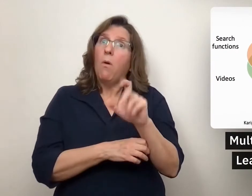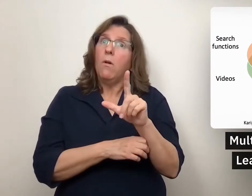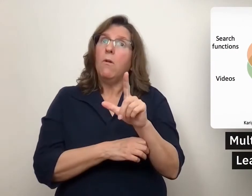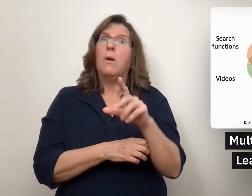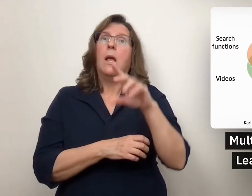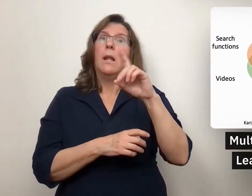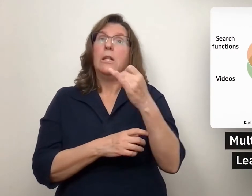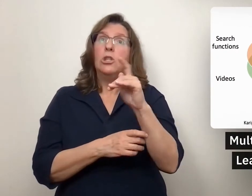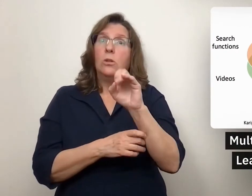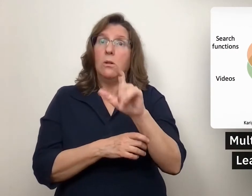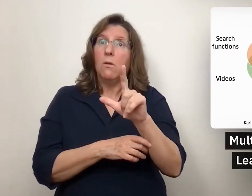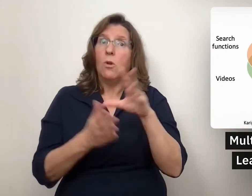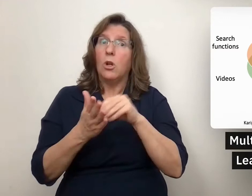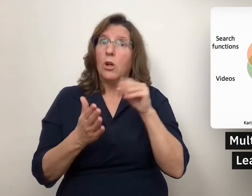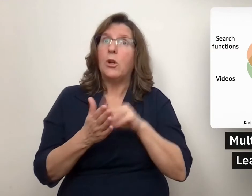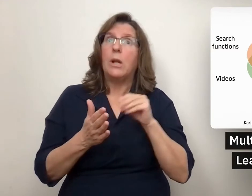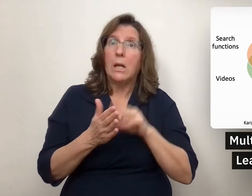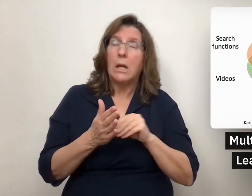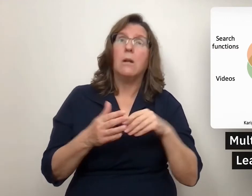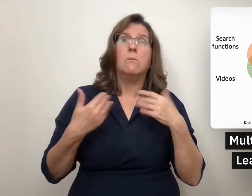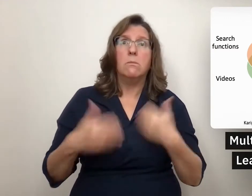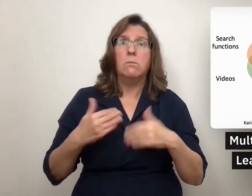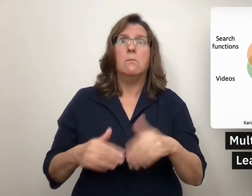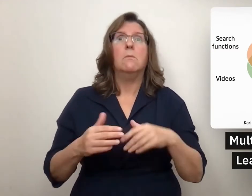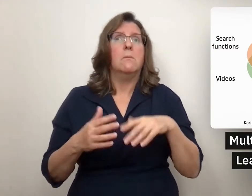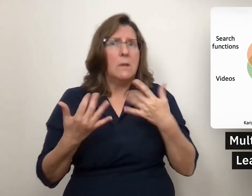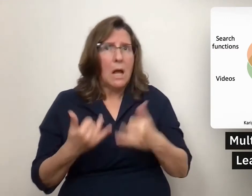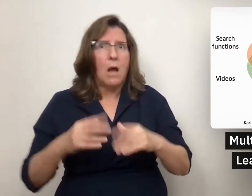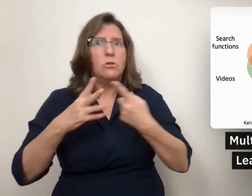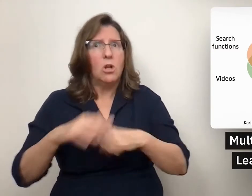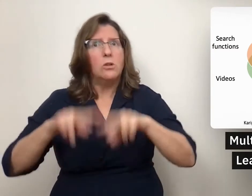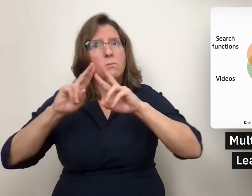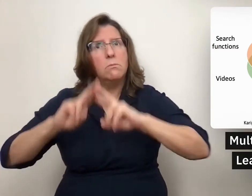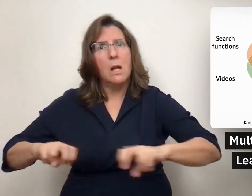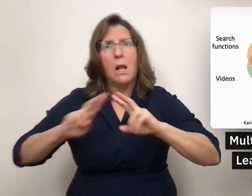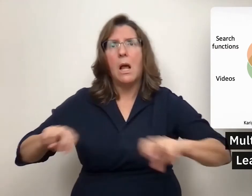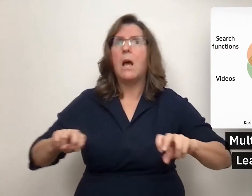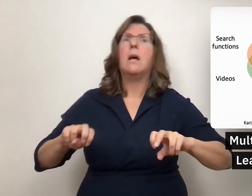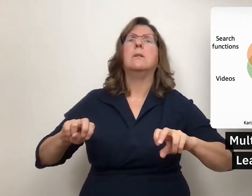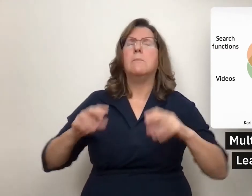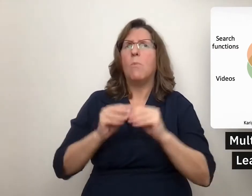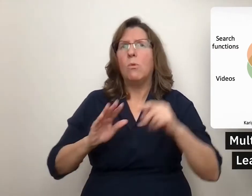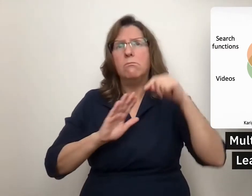Multimodal digital learning is now getting more attention from researchers.